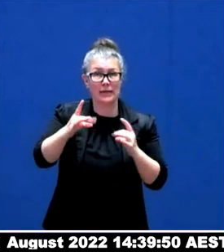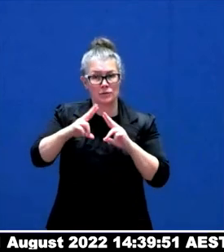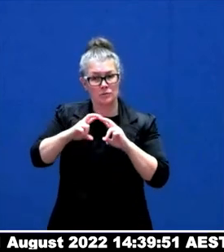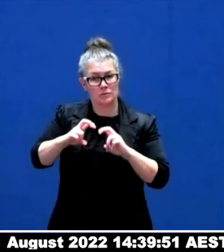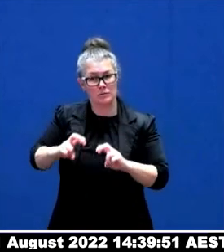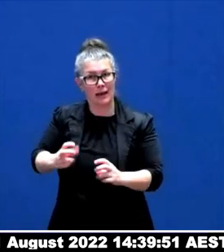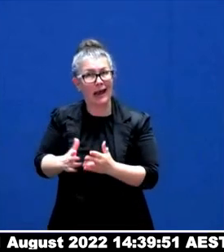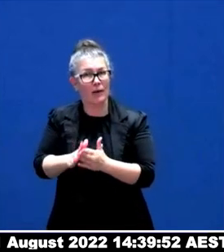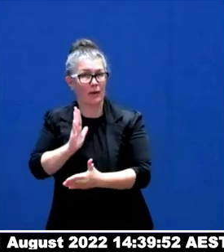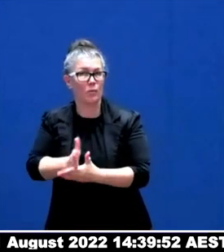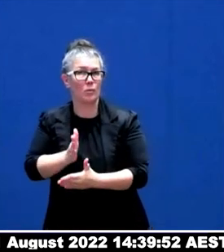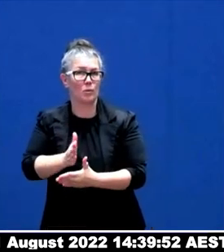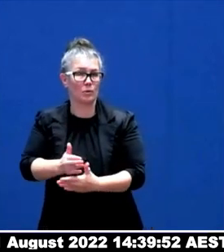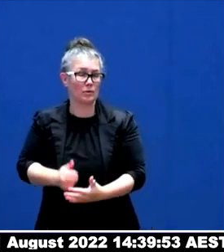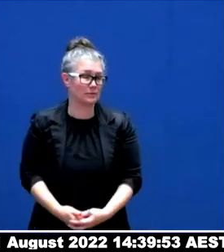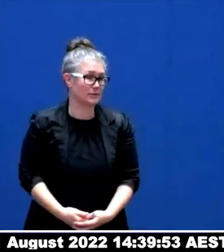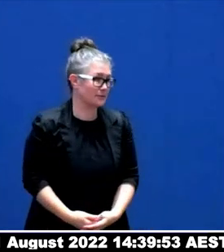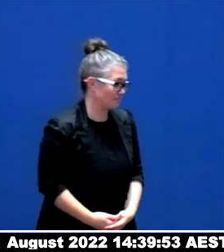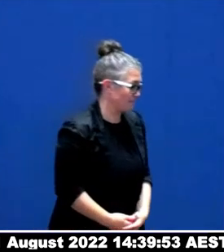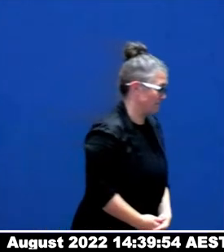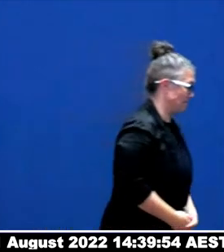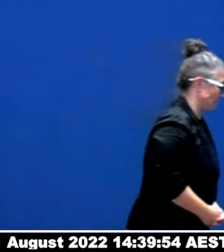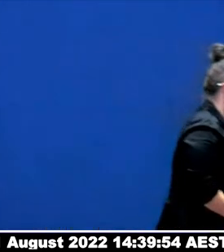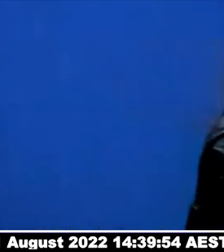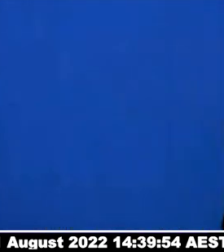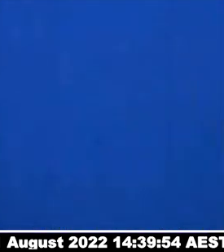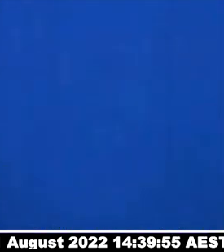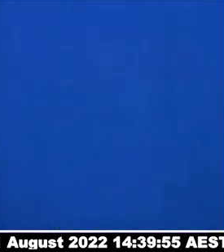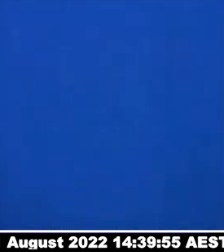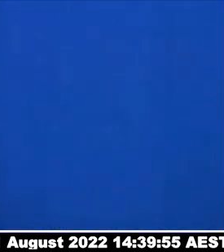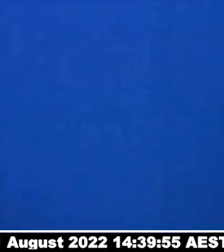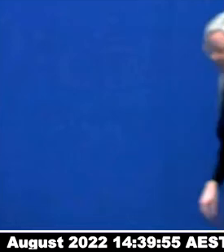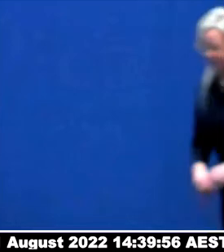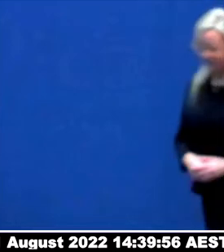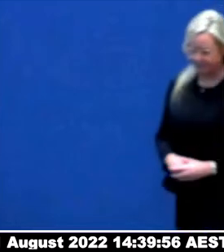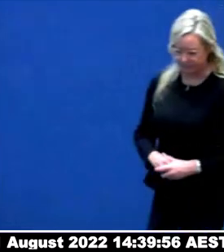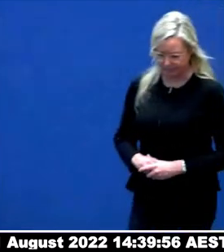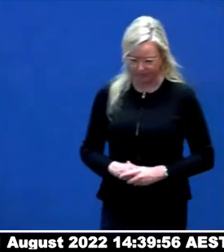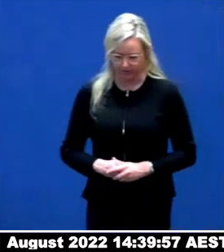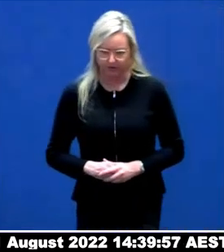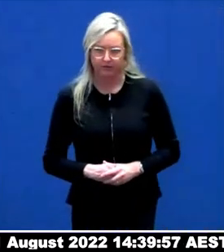So, if you get ILO funding in your plan and you have stage 1, as you said,